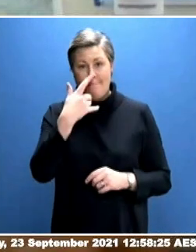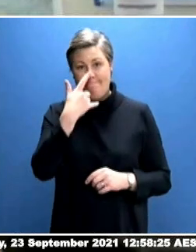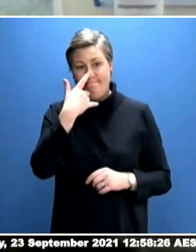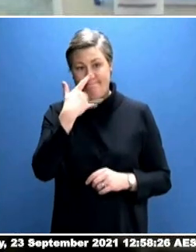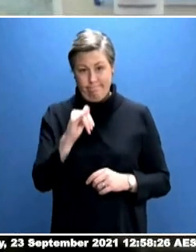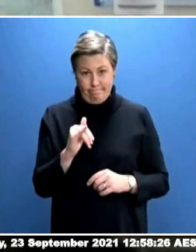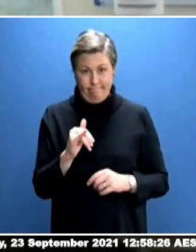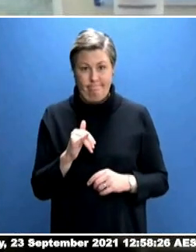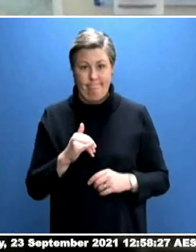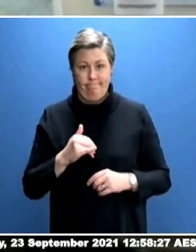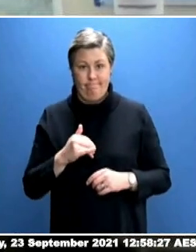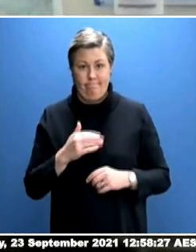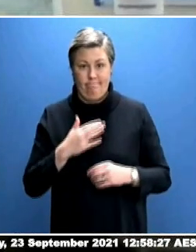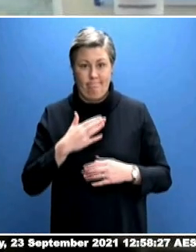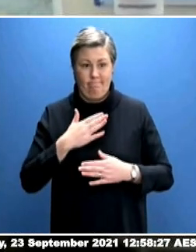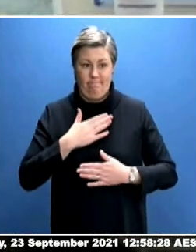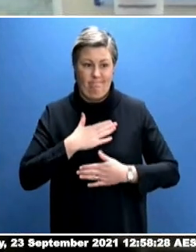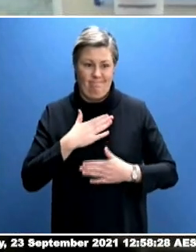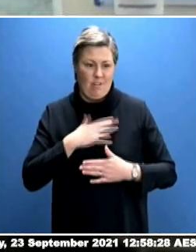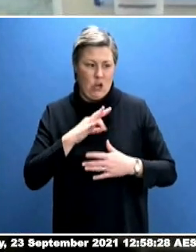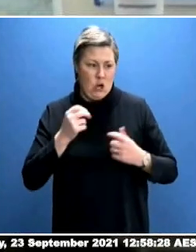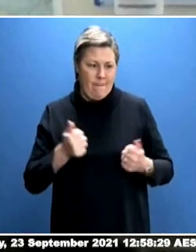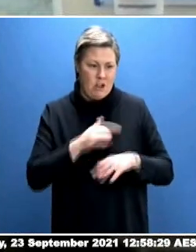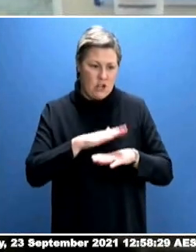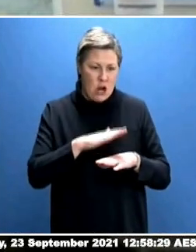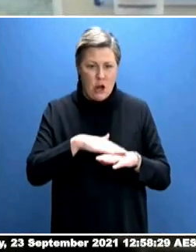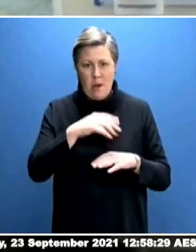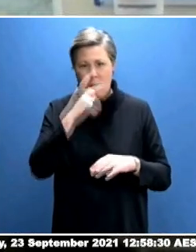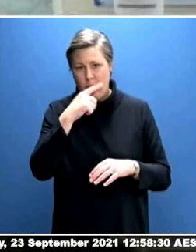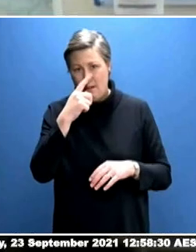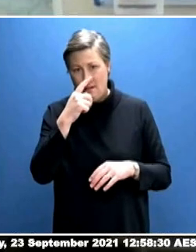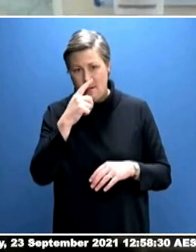I mentioned the Tripartite Forum, that's one example of where, whilst we